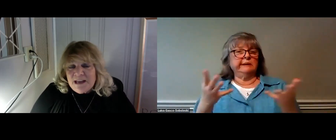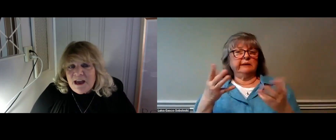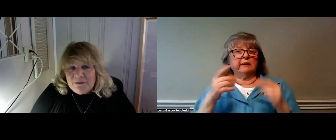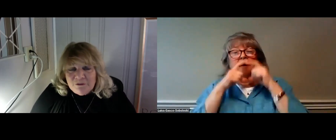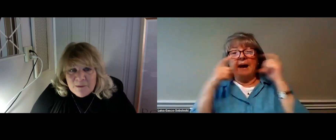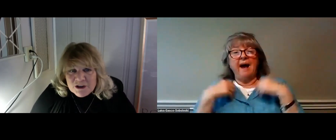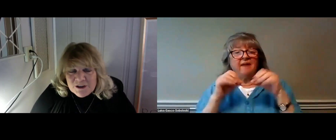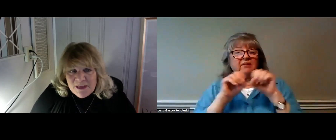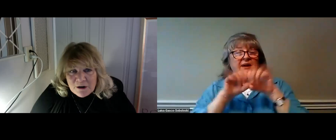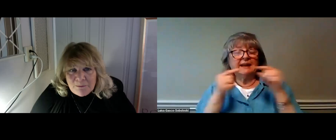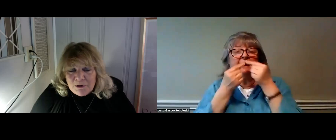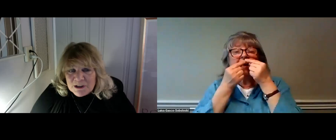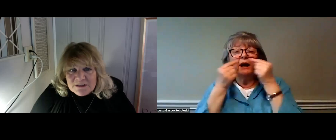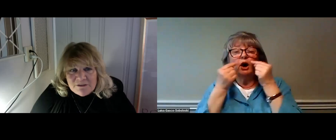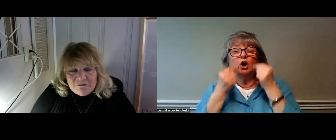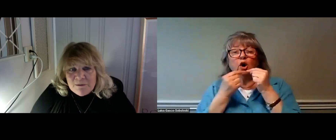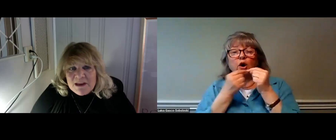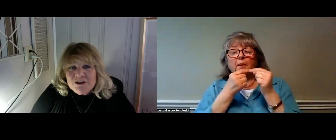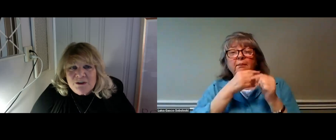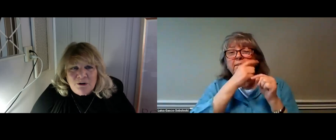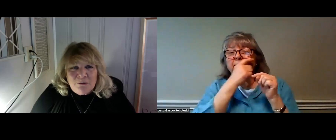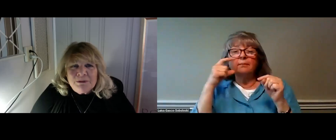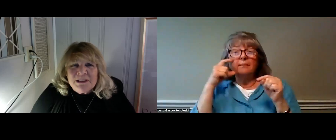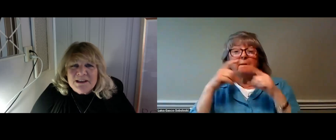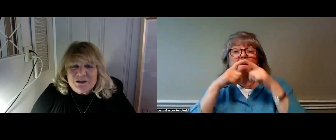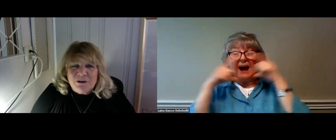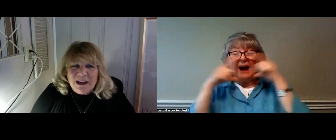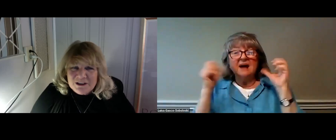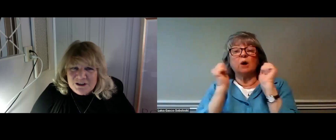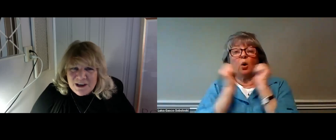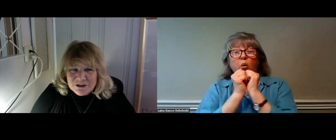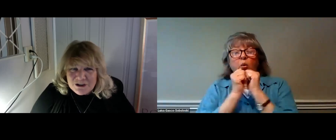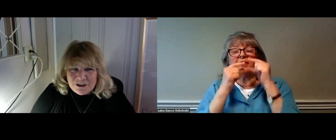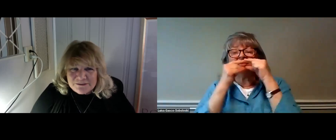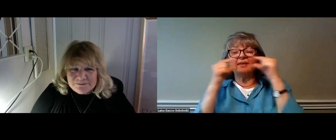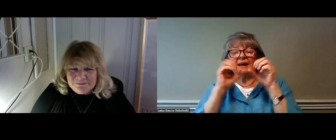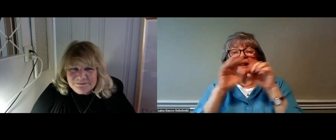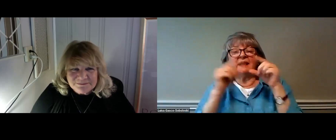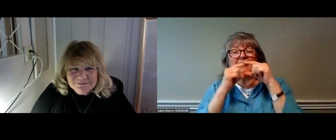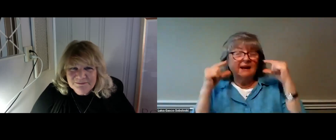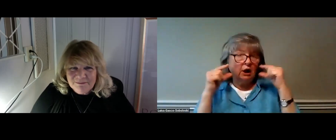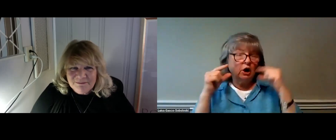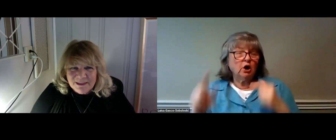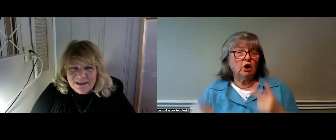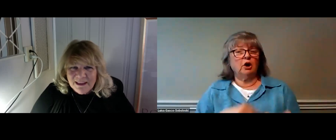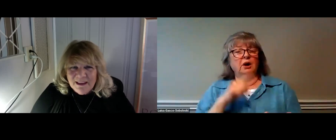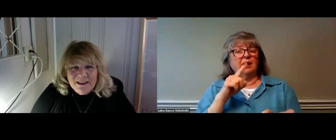put down information that are bullets of information, or please try to gesture.